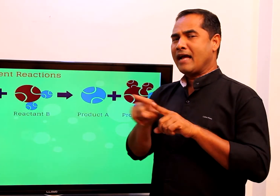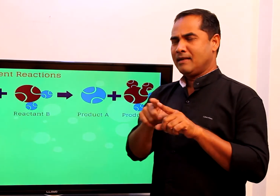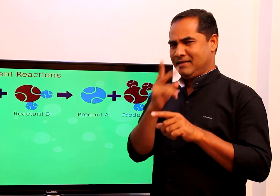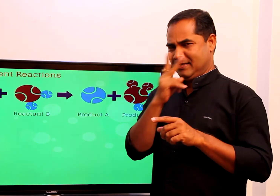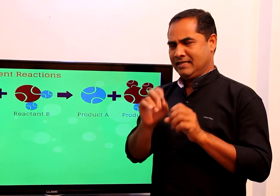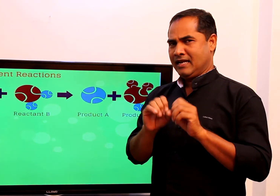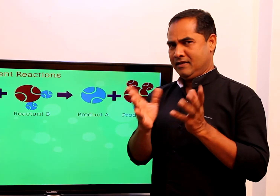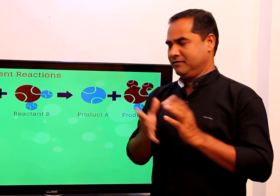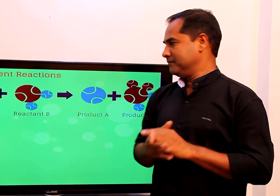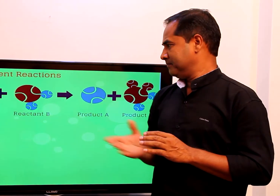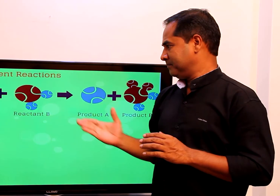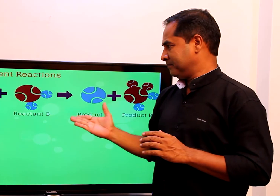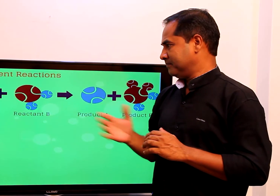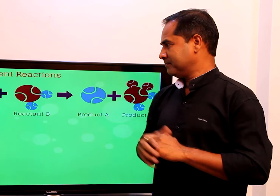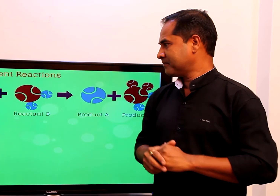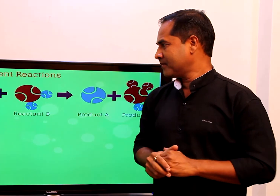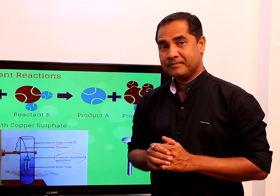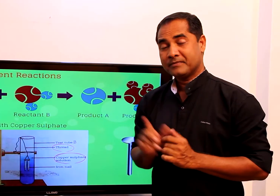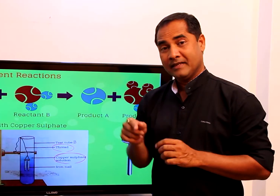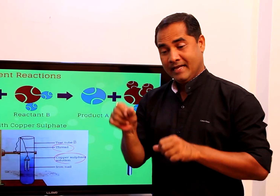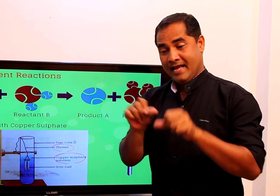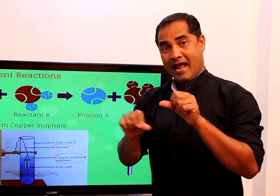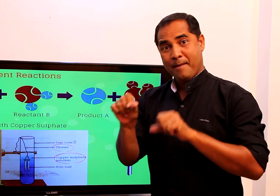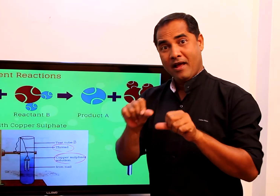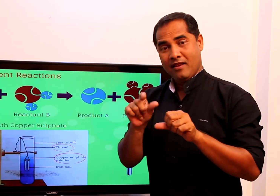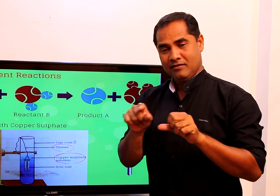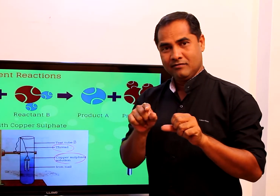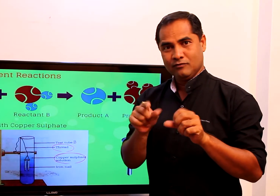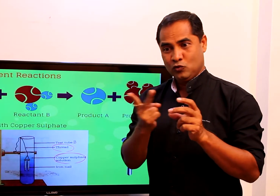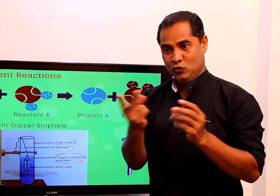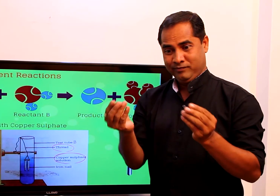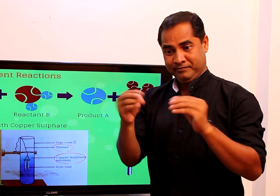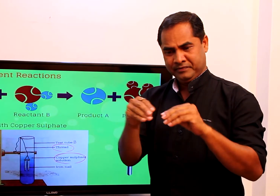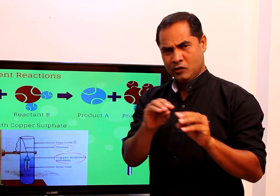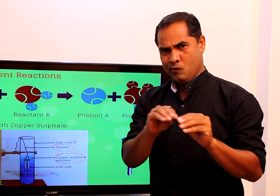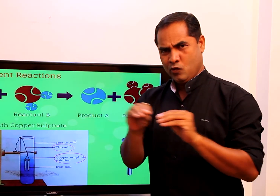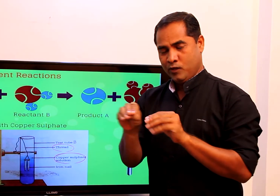I'll show an example.